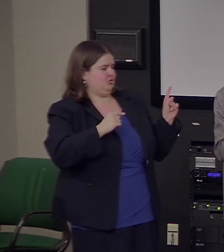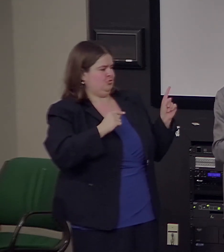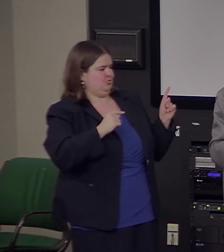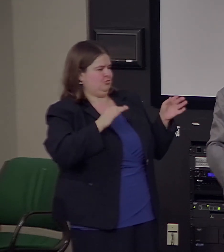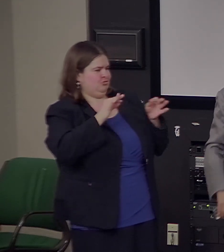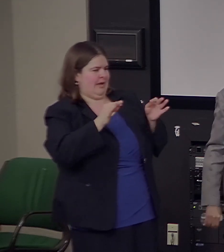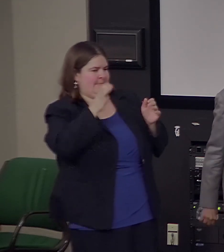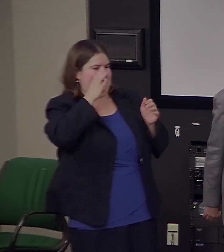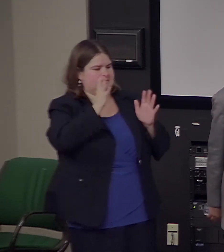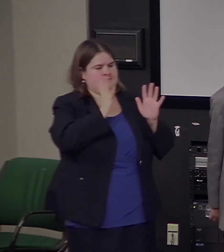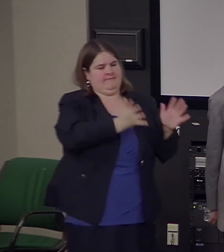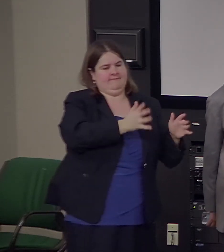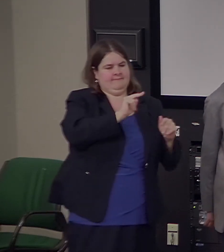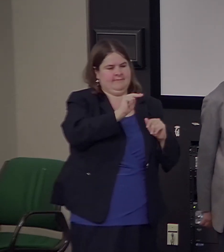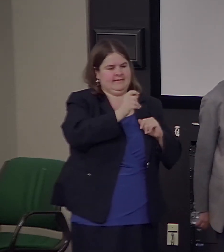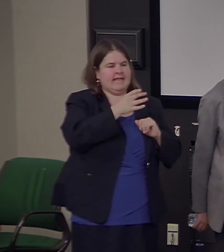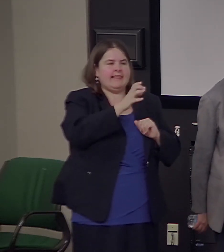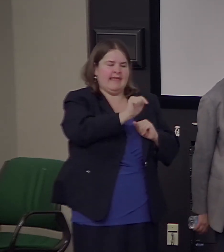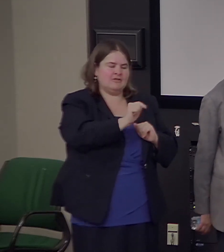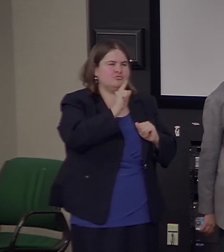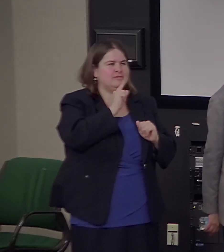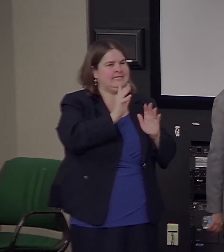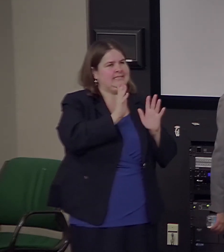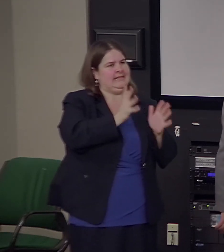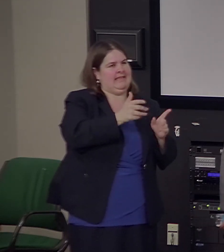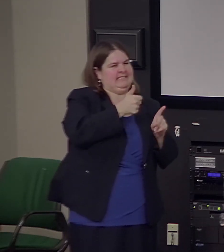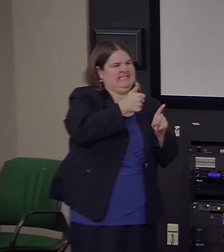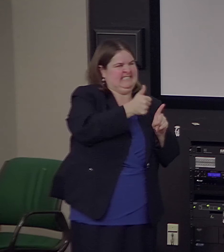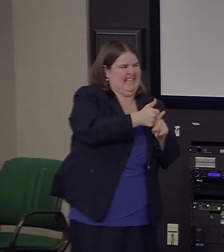is a very interesting concept because that's